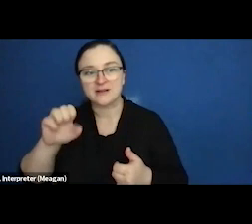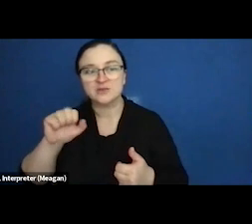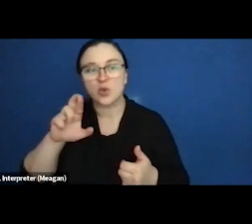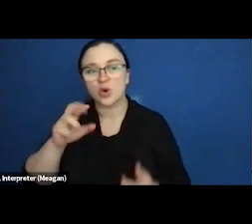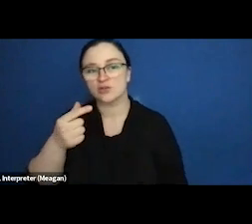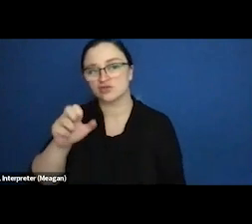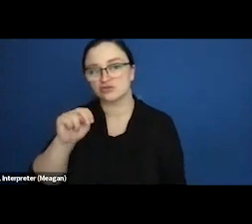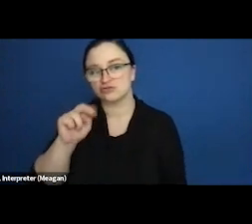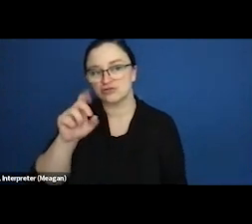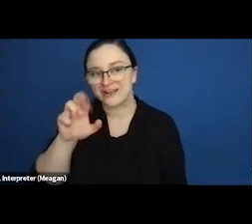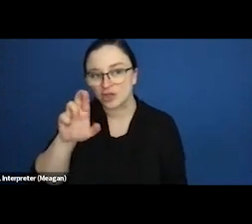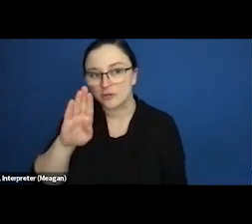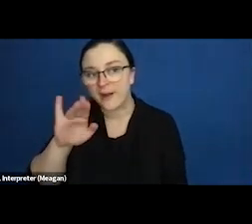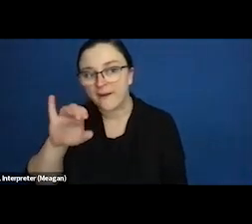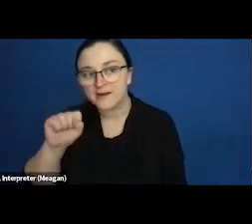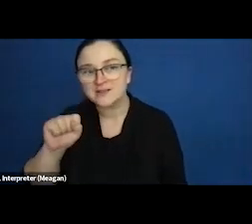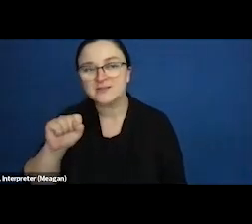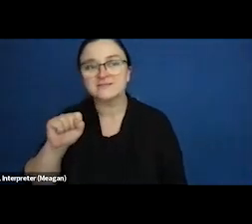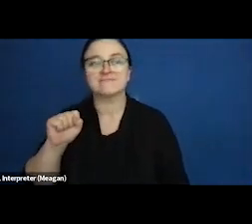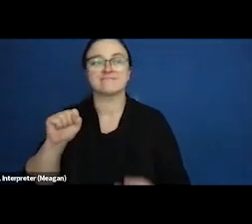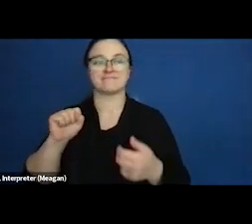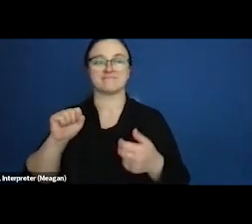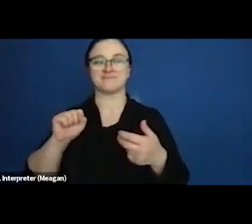is unconscious bias, which refers to the unintentional